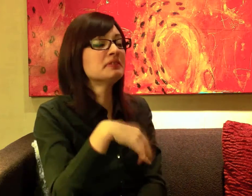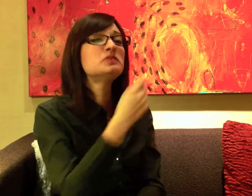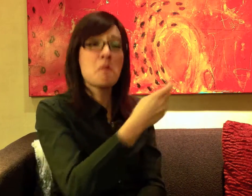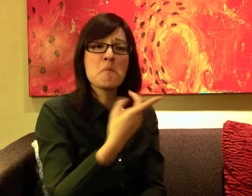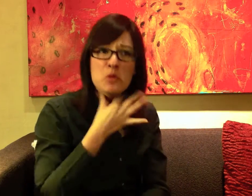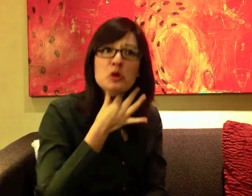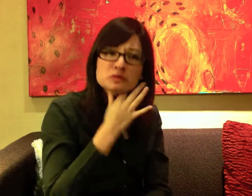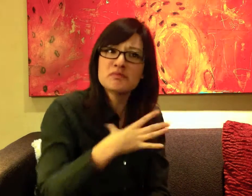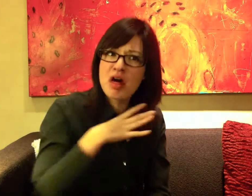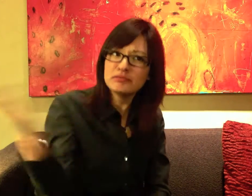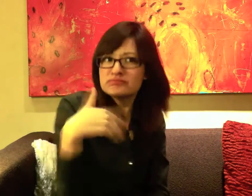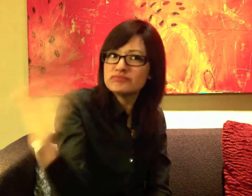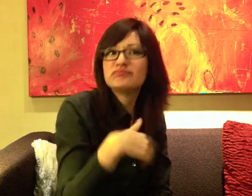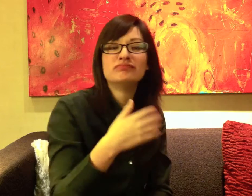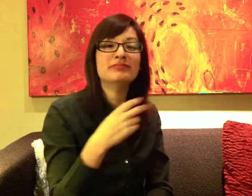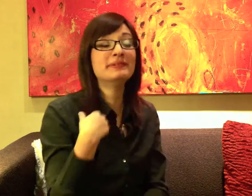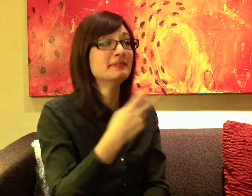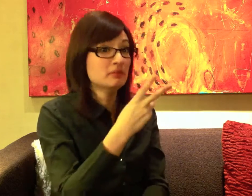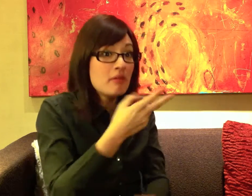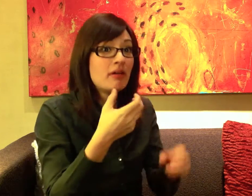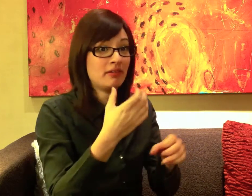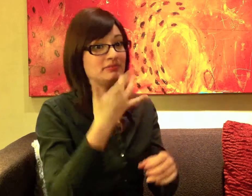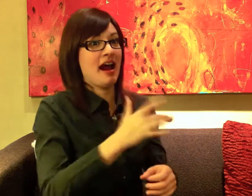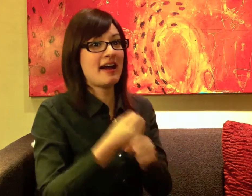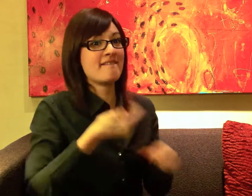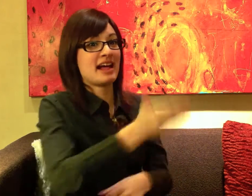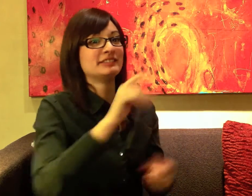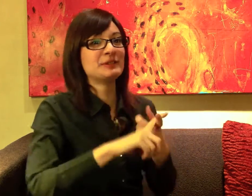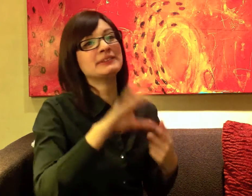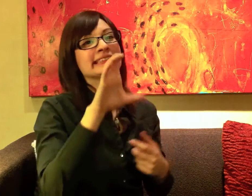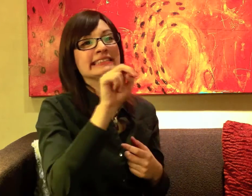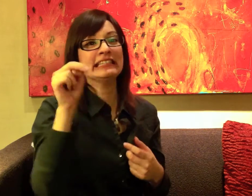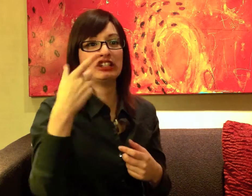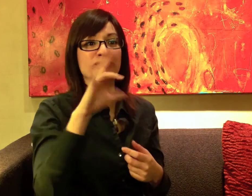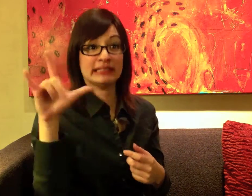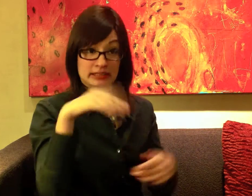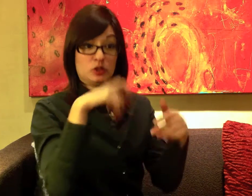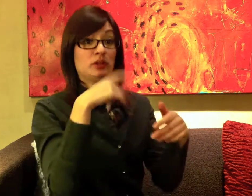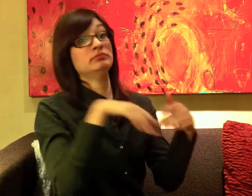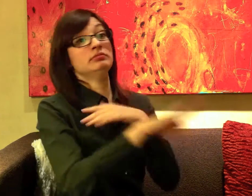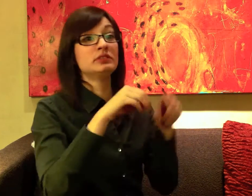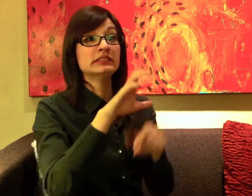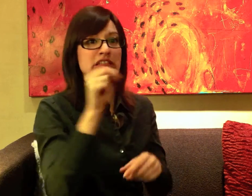Naturally, they were curious and decided to invite me to CNN Grill. Who gets to be there?